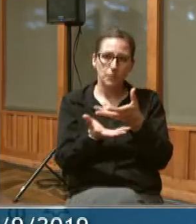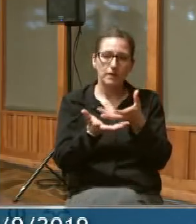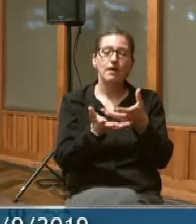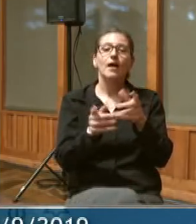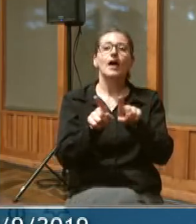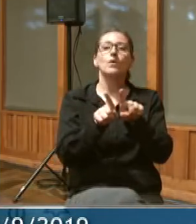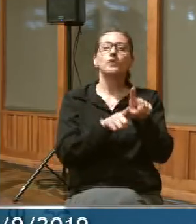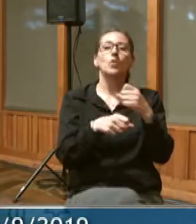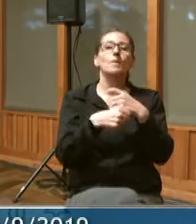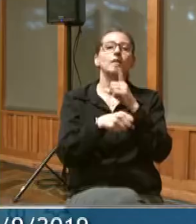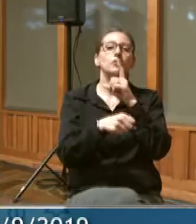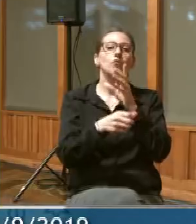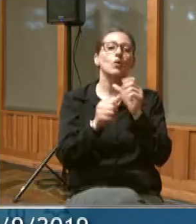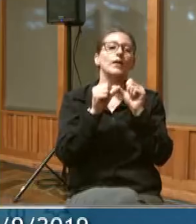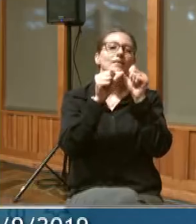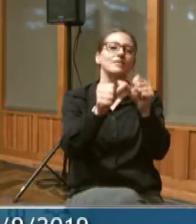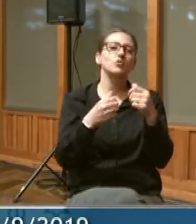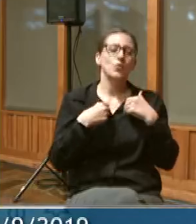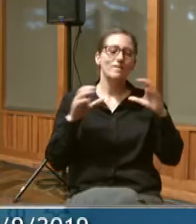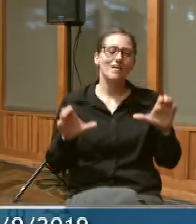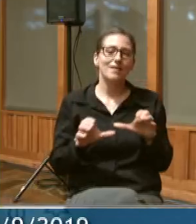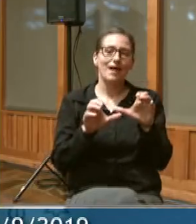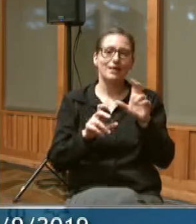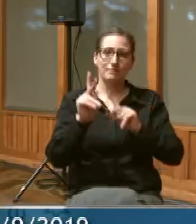GUILTY PORTLAND'S FUTURE, CIVIC ENGAGEMENT, HAVING AN ACTIVE